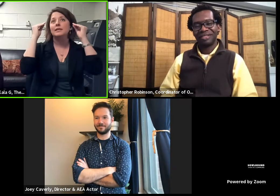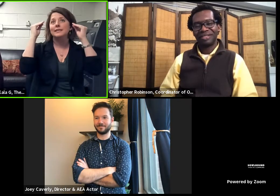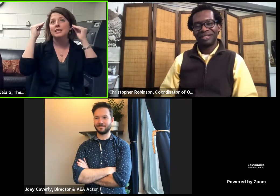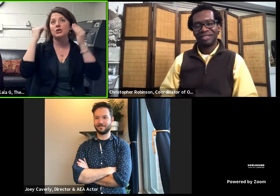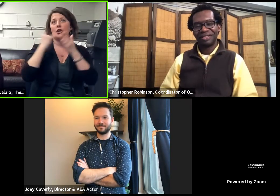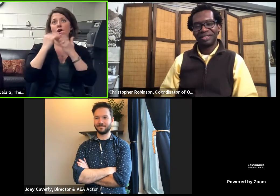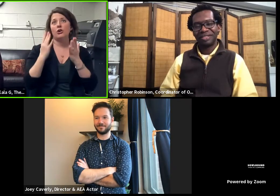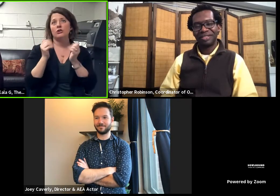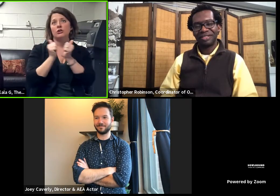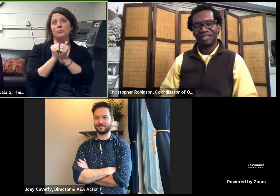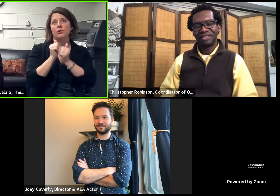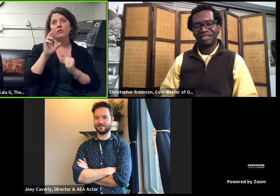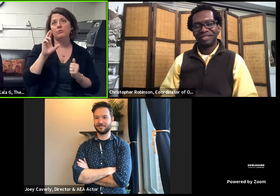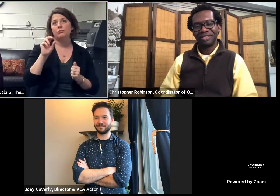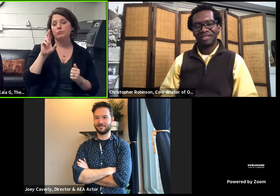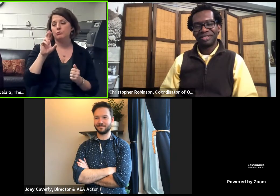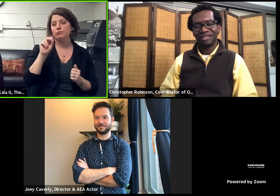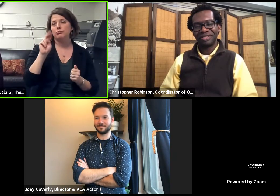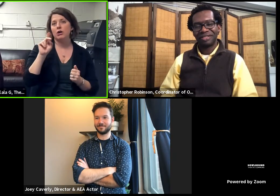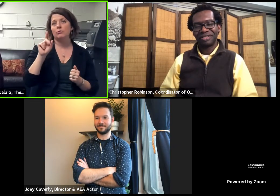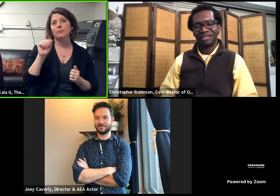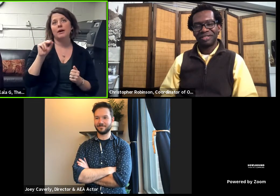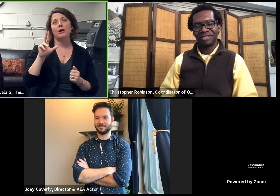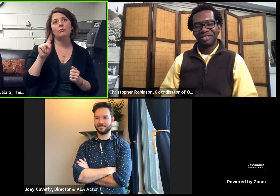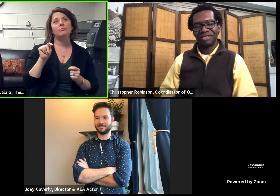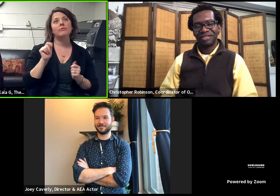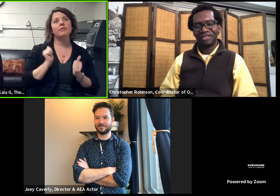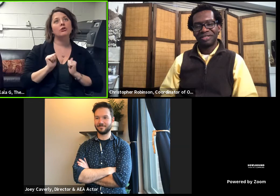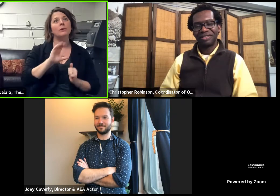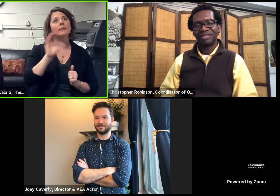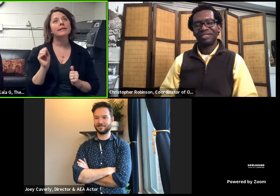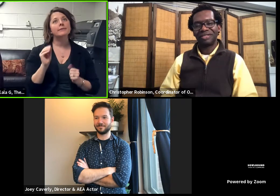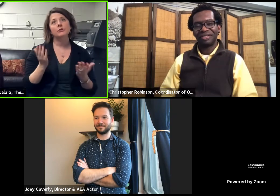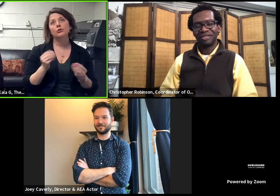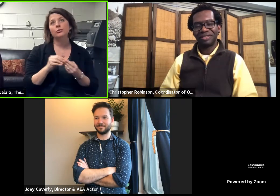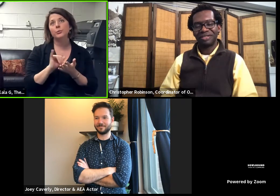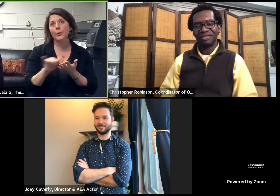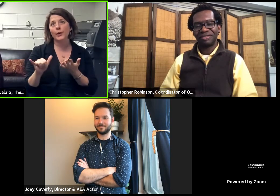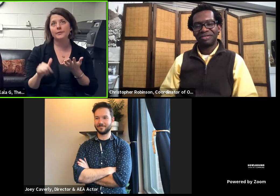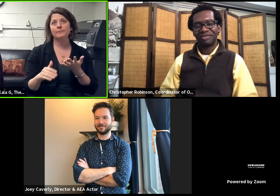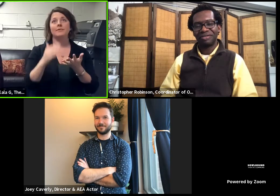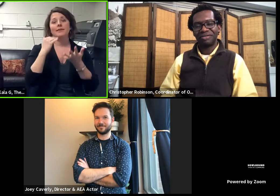We teach on there-- We're teaching artists as well. With Roundabout.